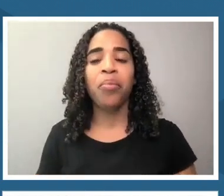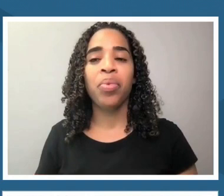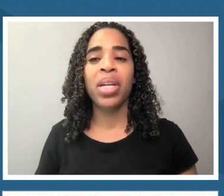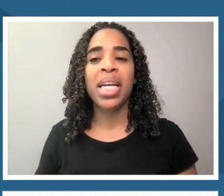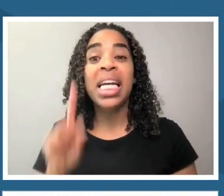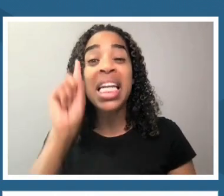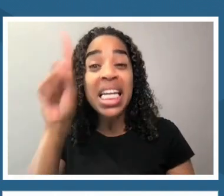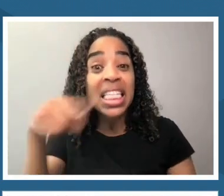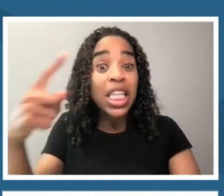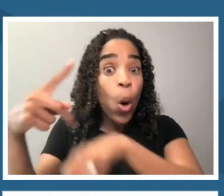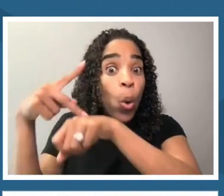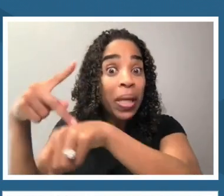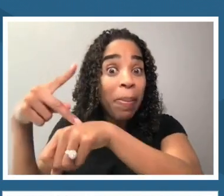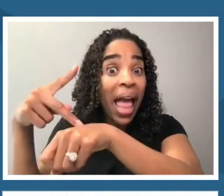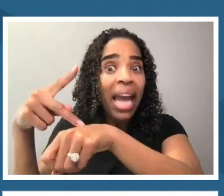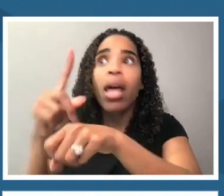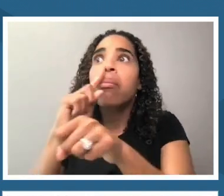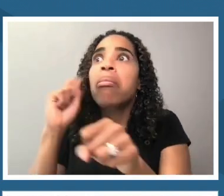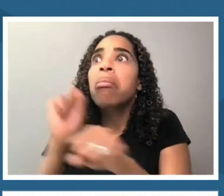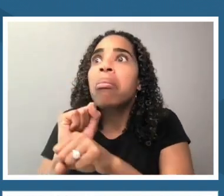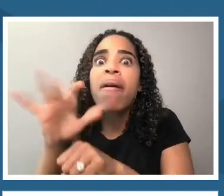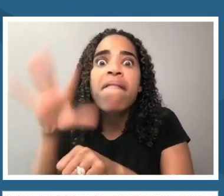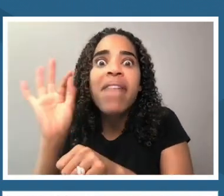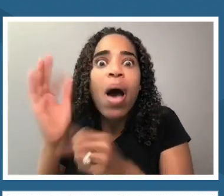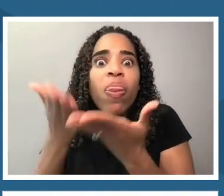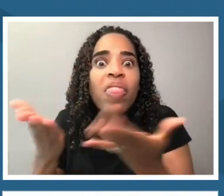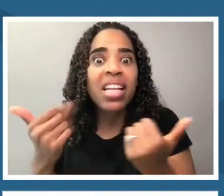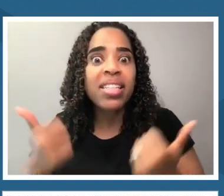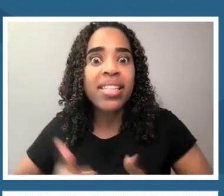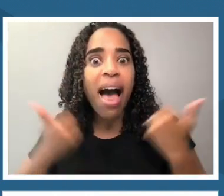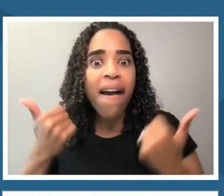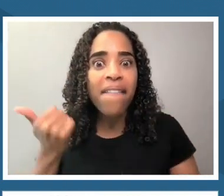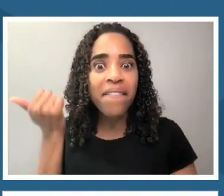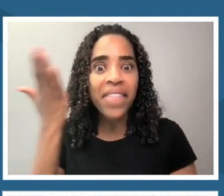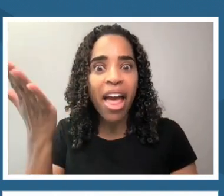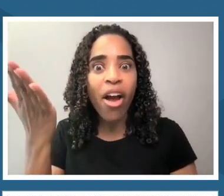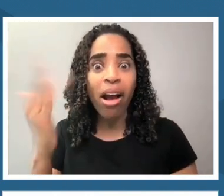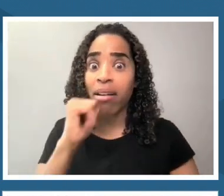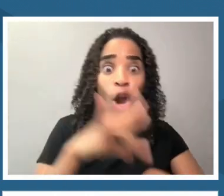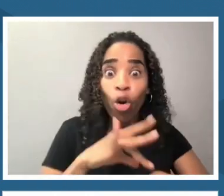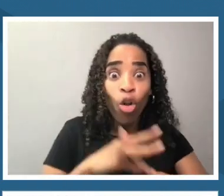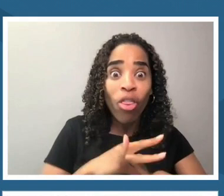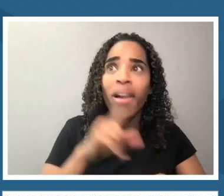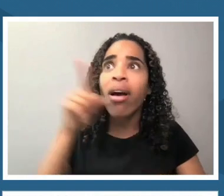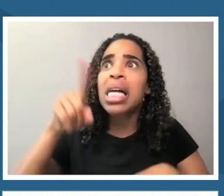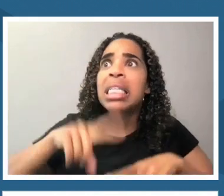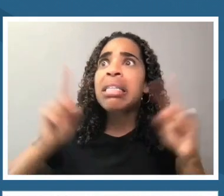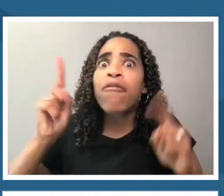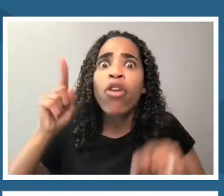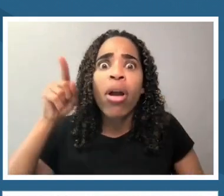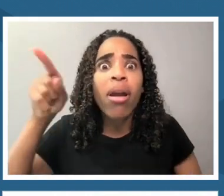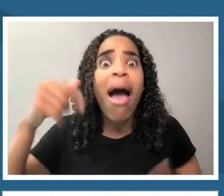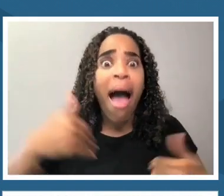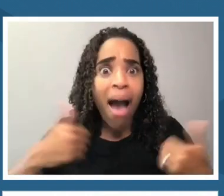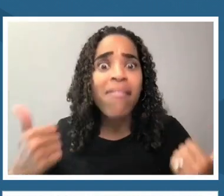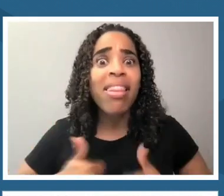forms have been discovered and in fact we even think intelligent